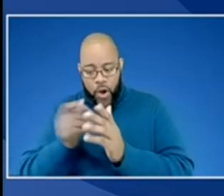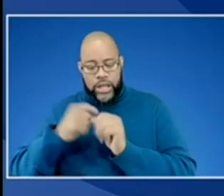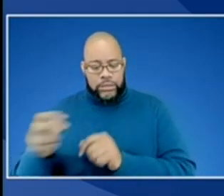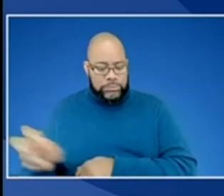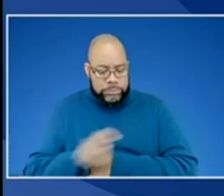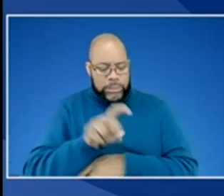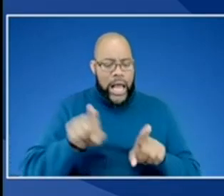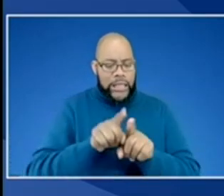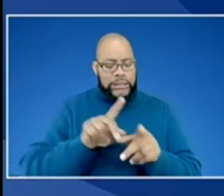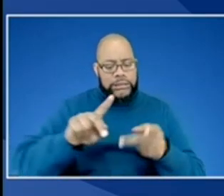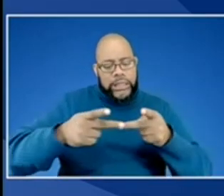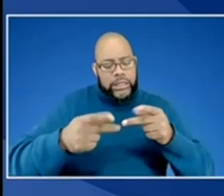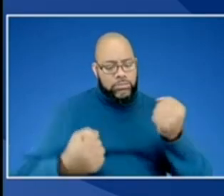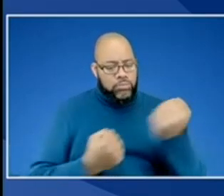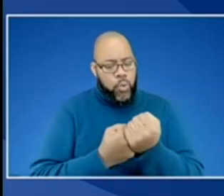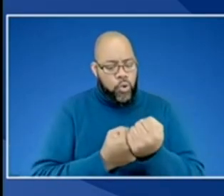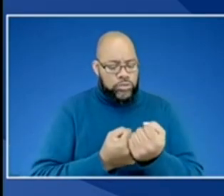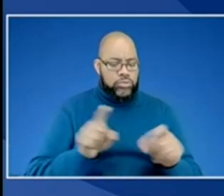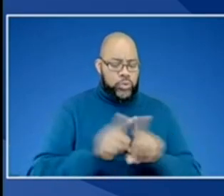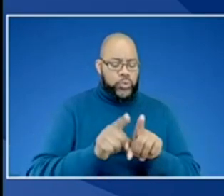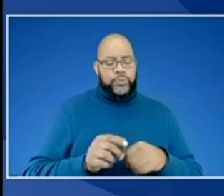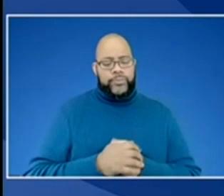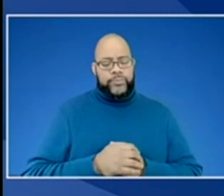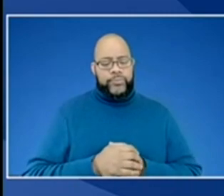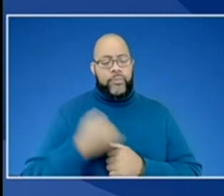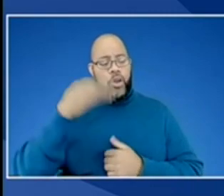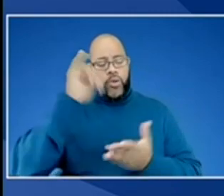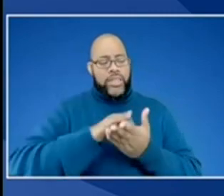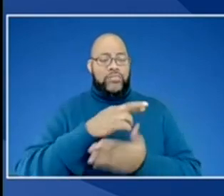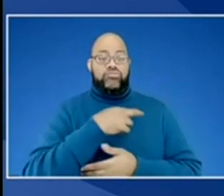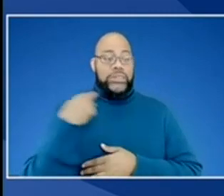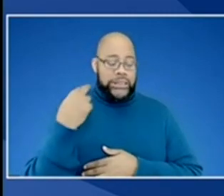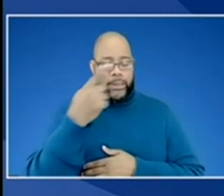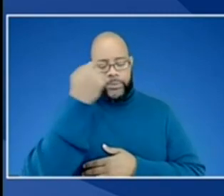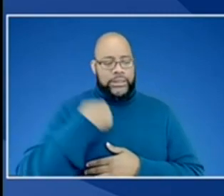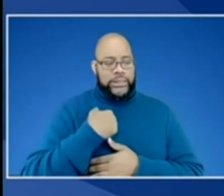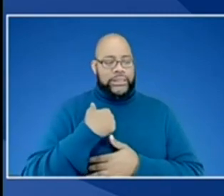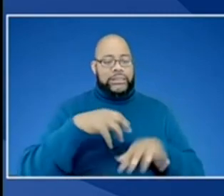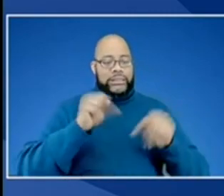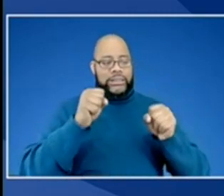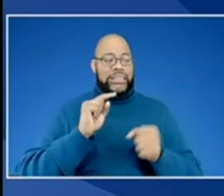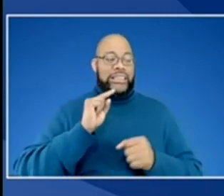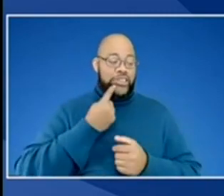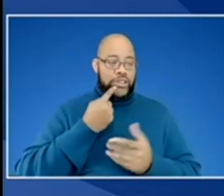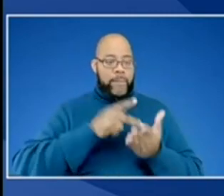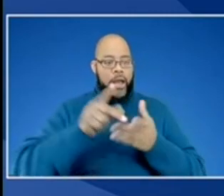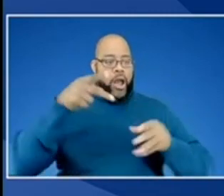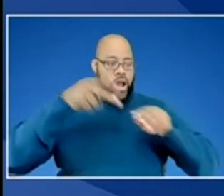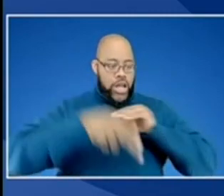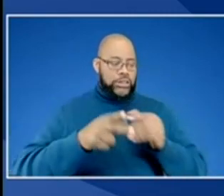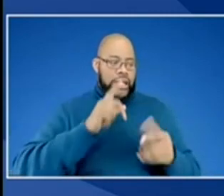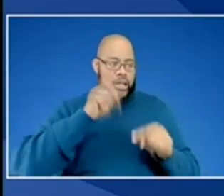caregiver as needed. I knew that this was risky because I would be taking a significant pay cut and would no longer be able to put money into